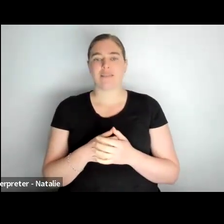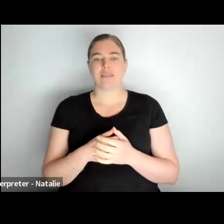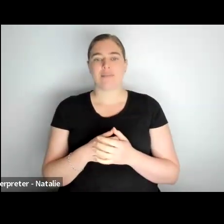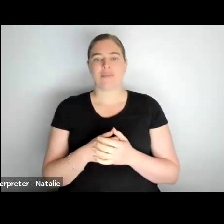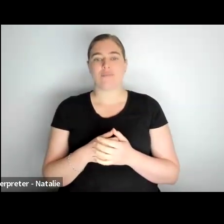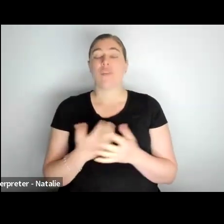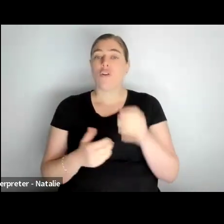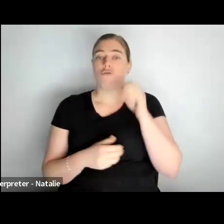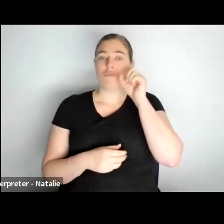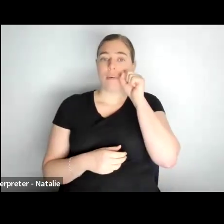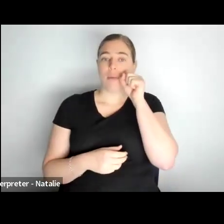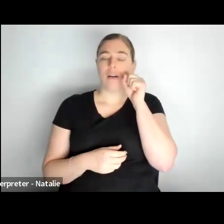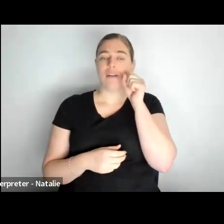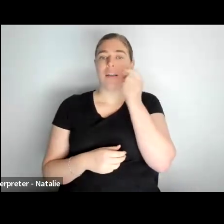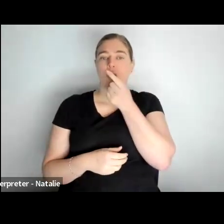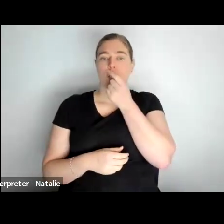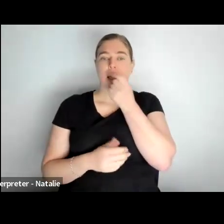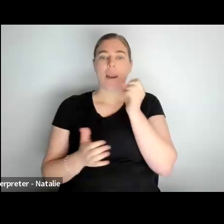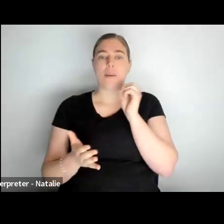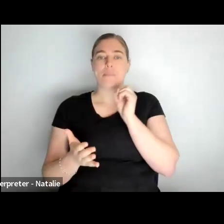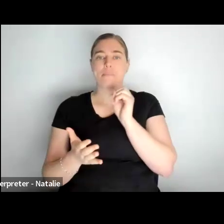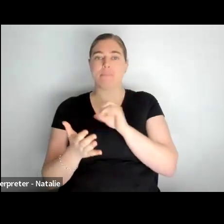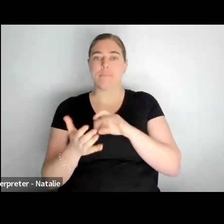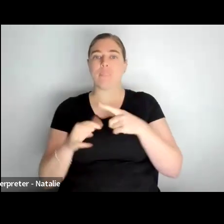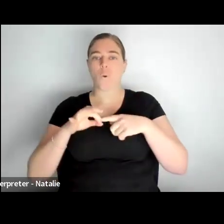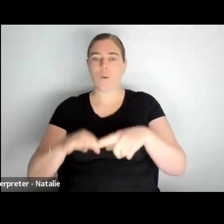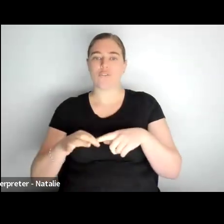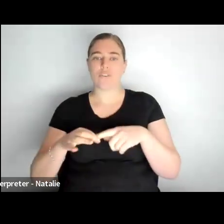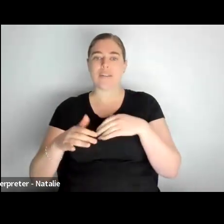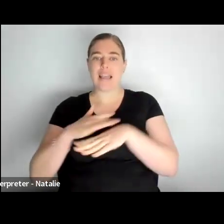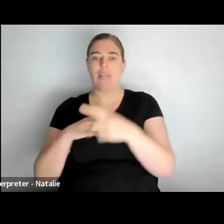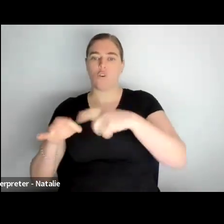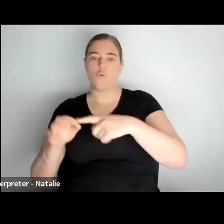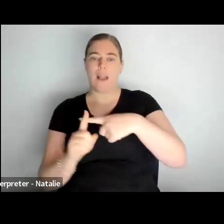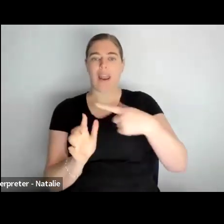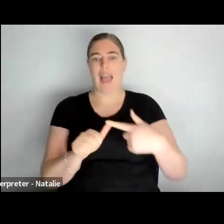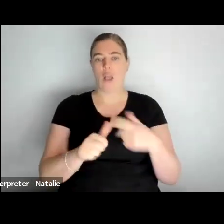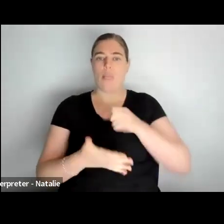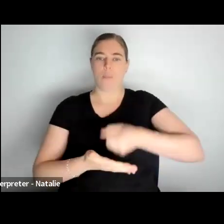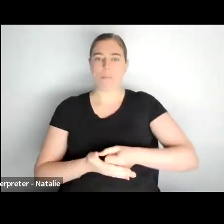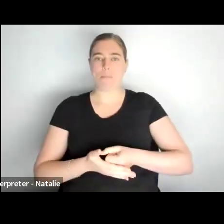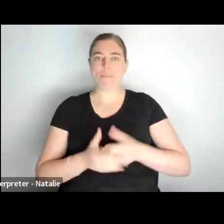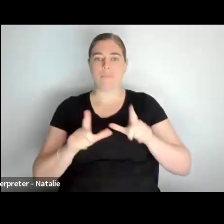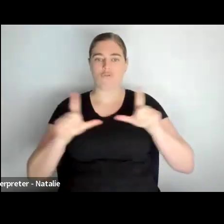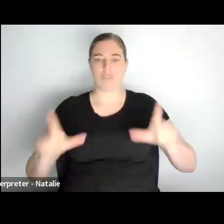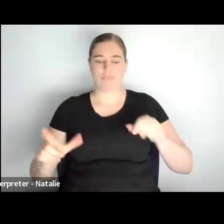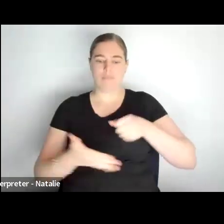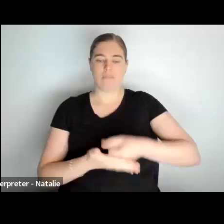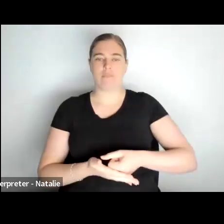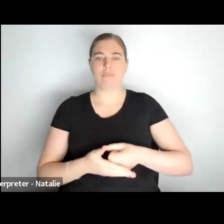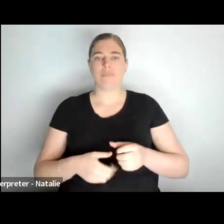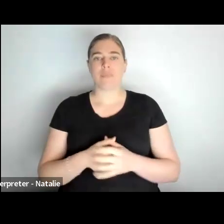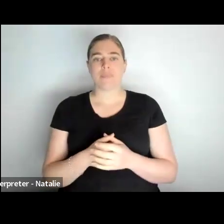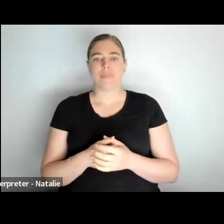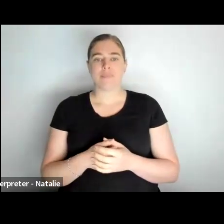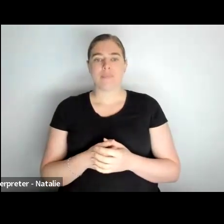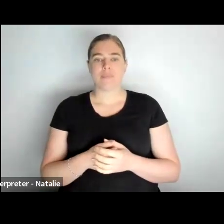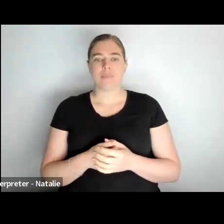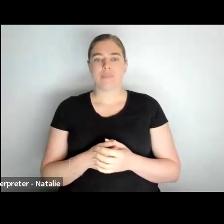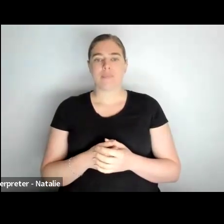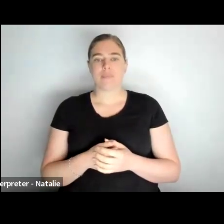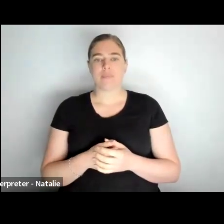remember, you can lodge those questions in the Q&A function at the bottom of your screen. Our staff